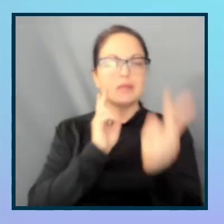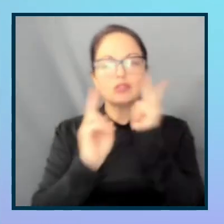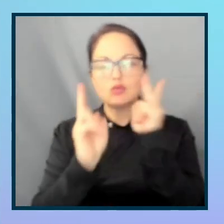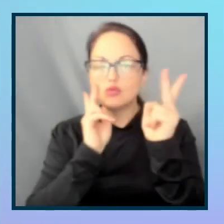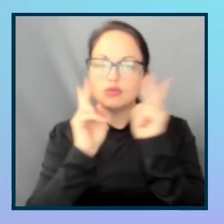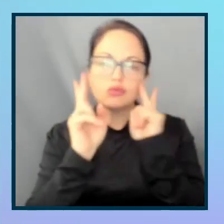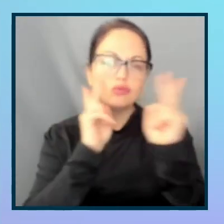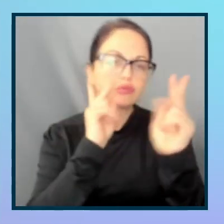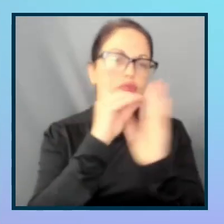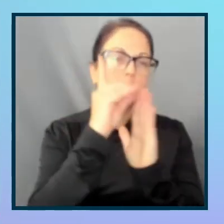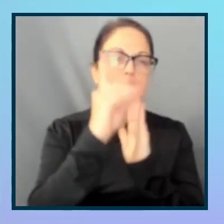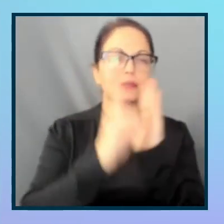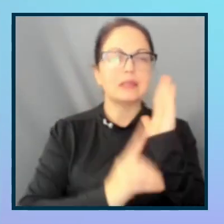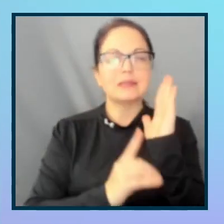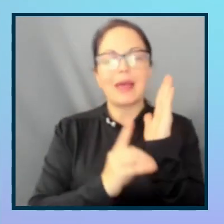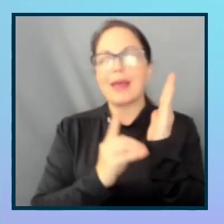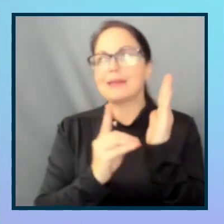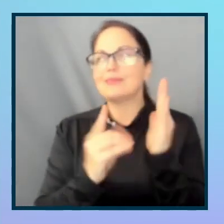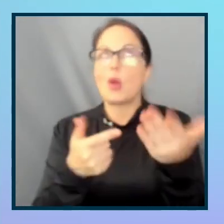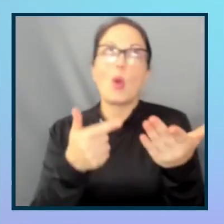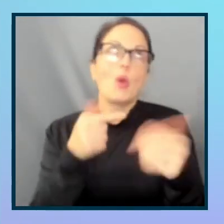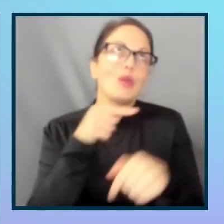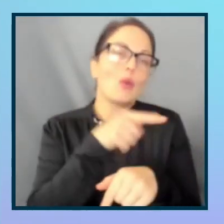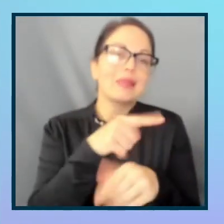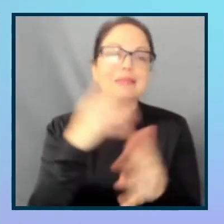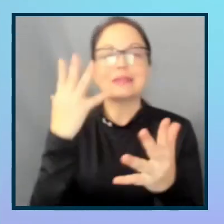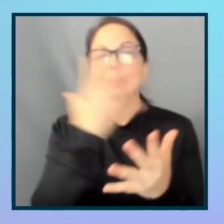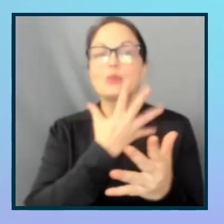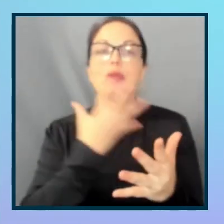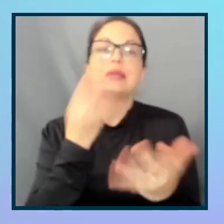because, "this is pretty and you're making my stuff ugly,"